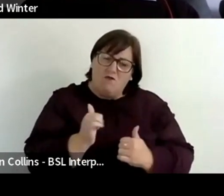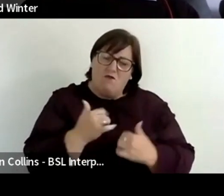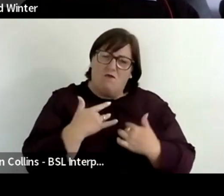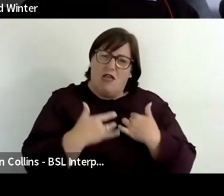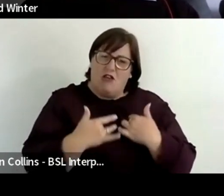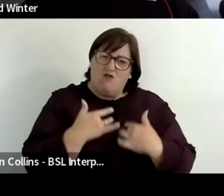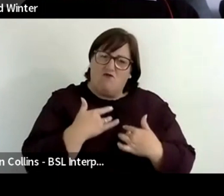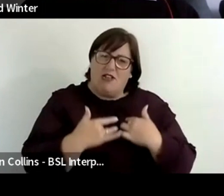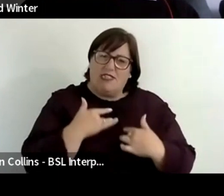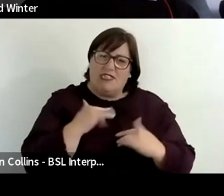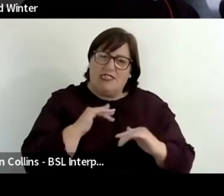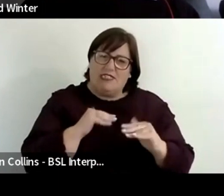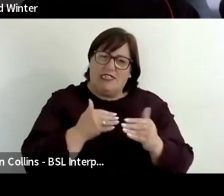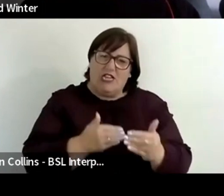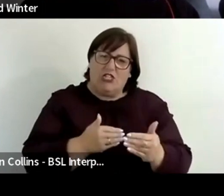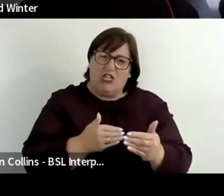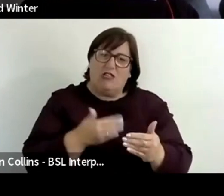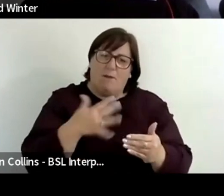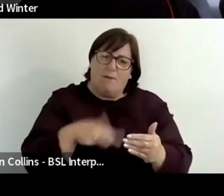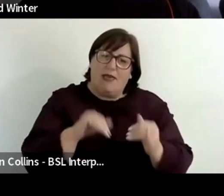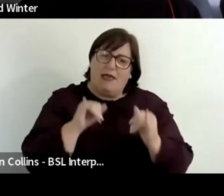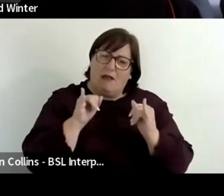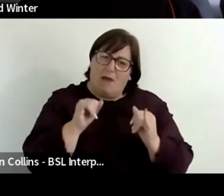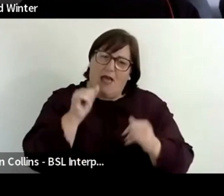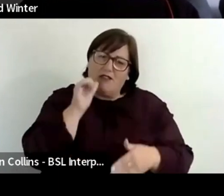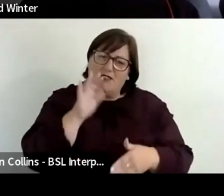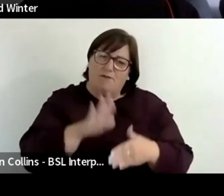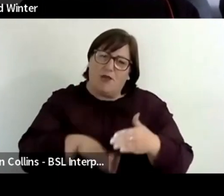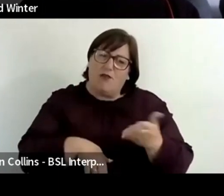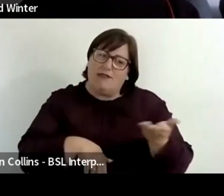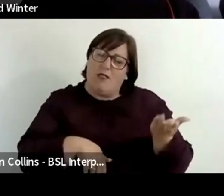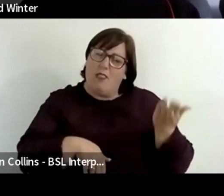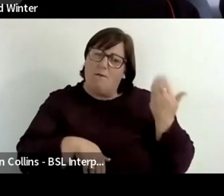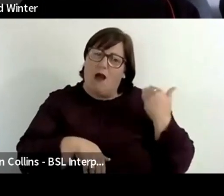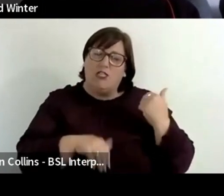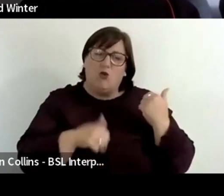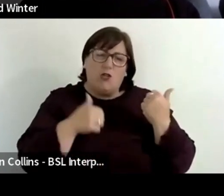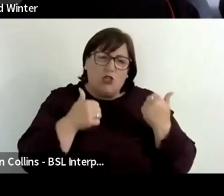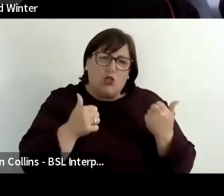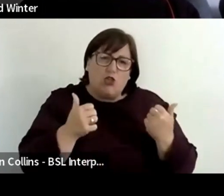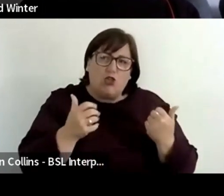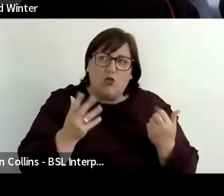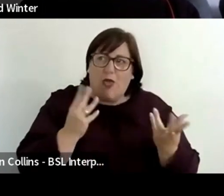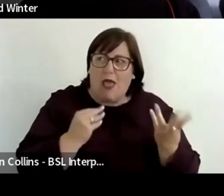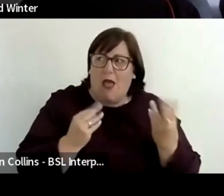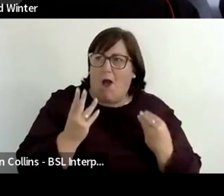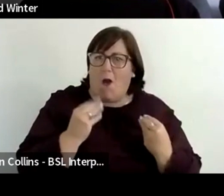it really does mean a lot to hear about a good, inclusive culture at HS2.